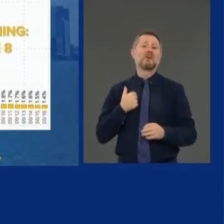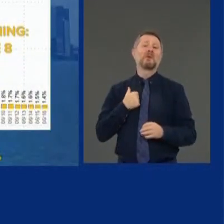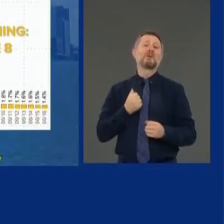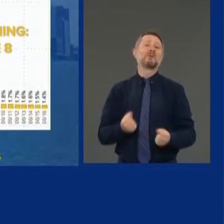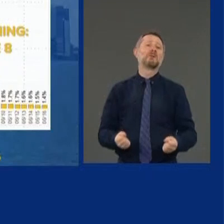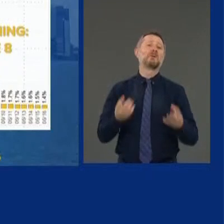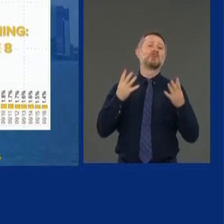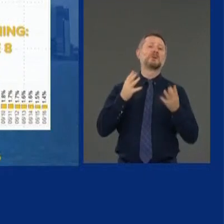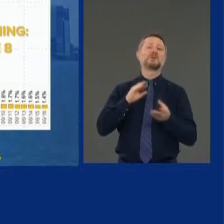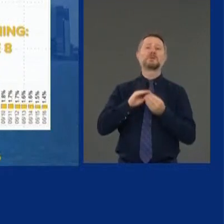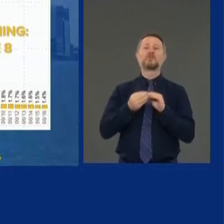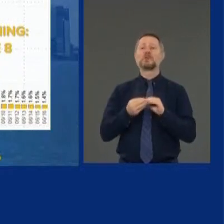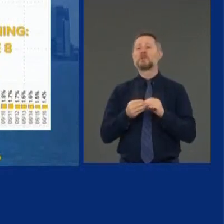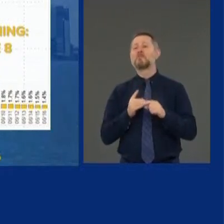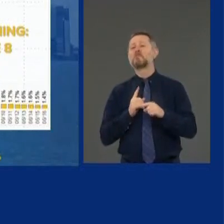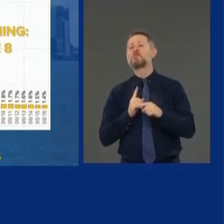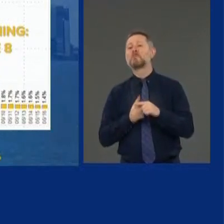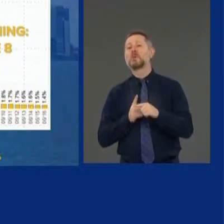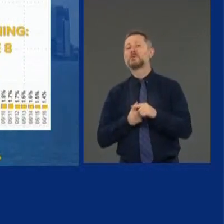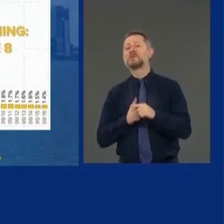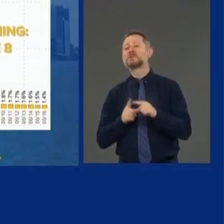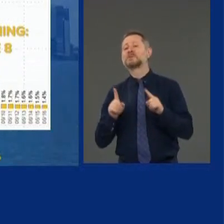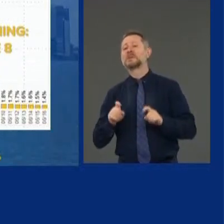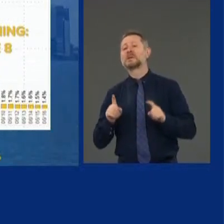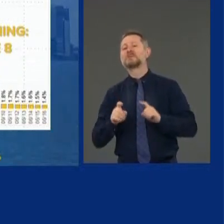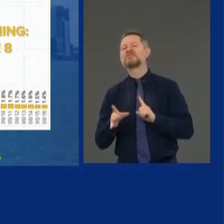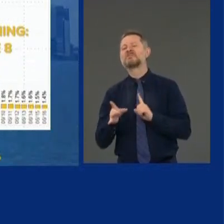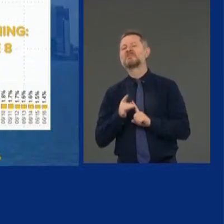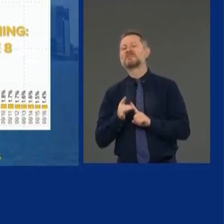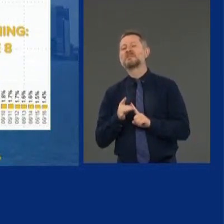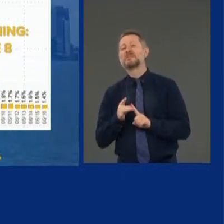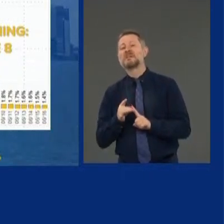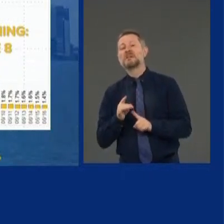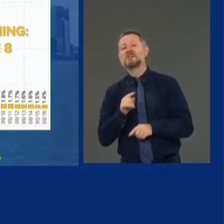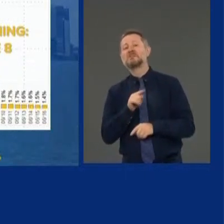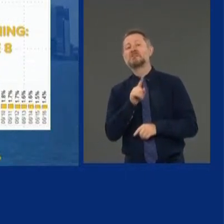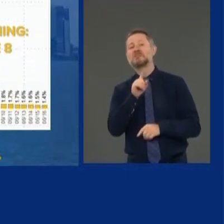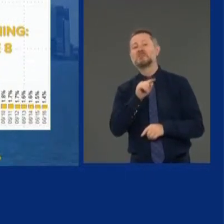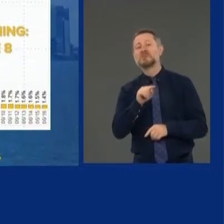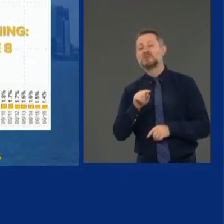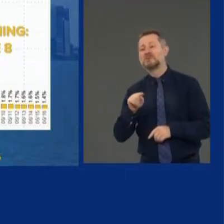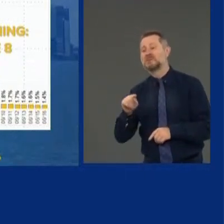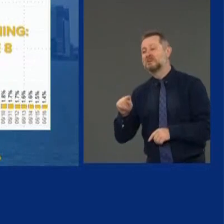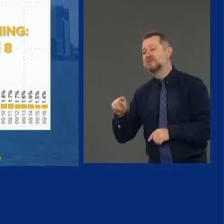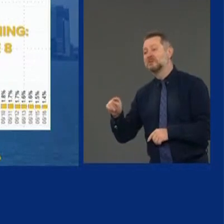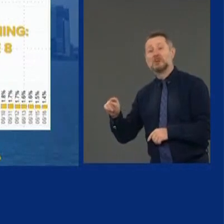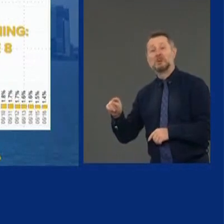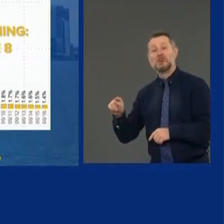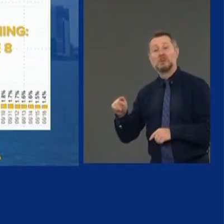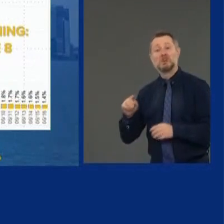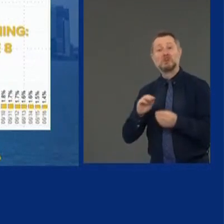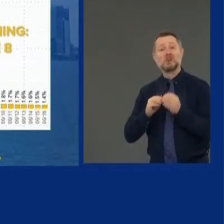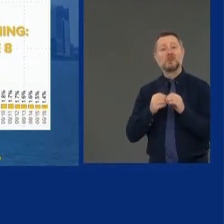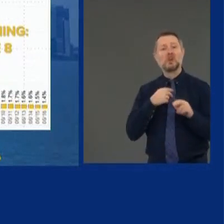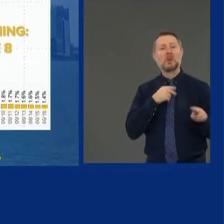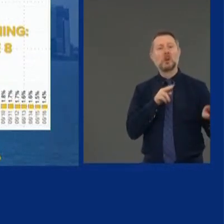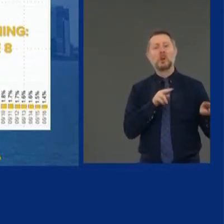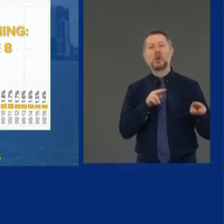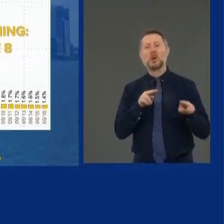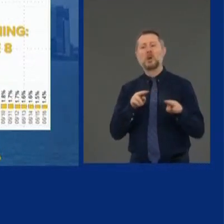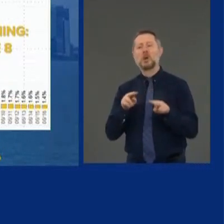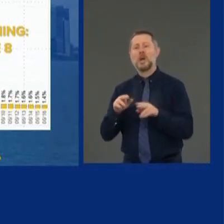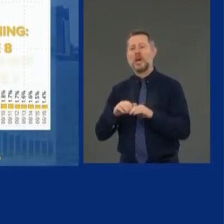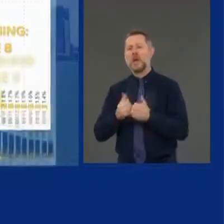ALL THE NUMBERS ARE GOOD.